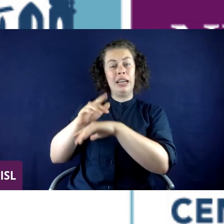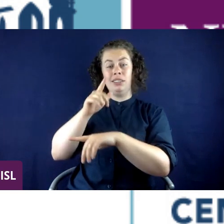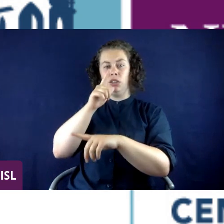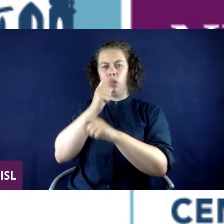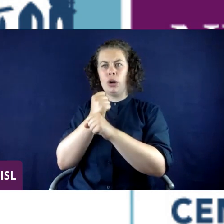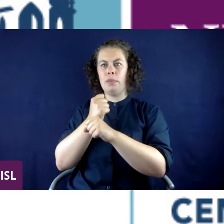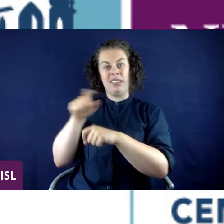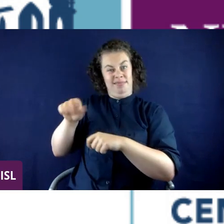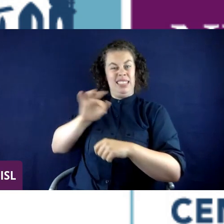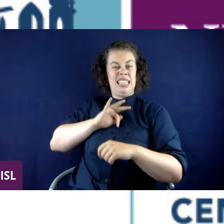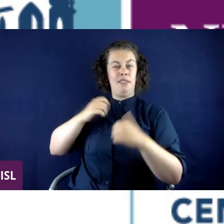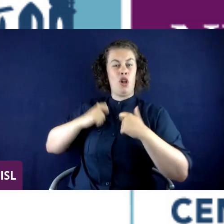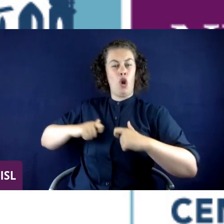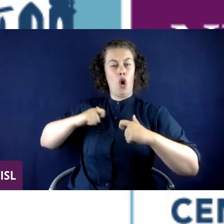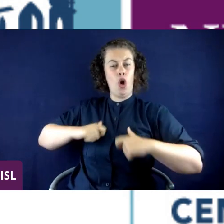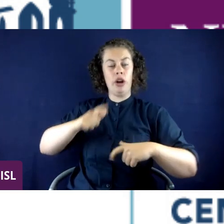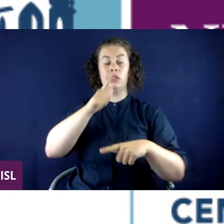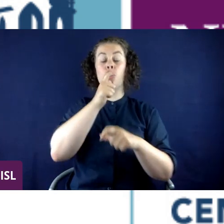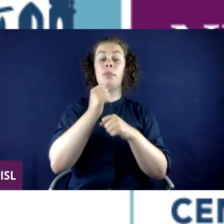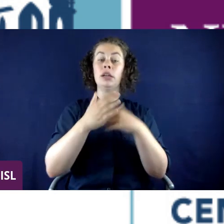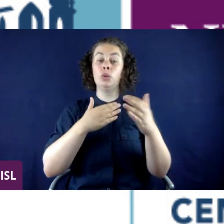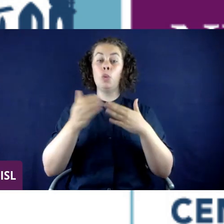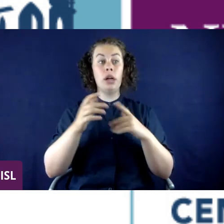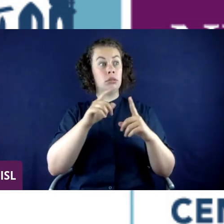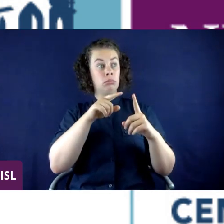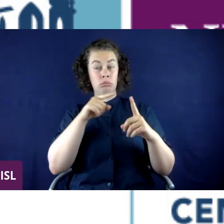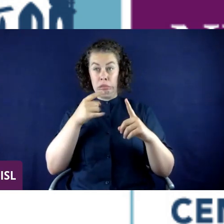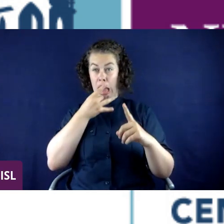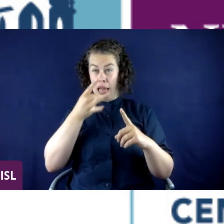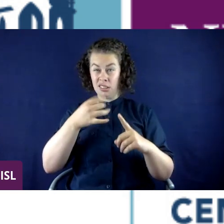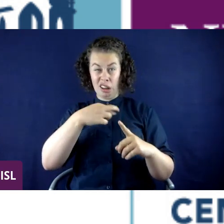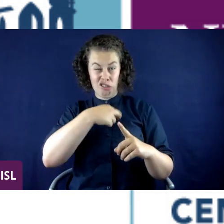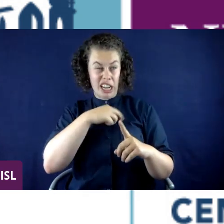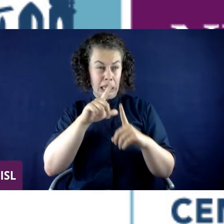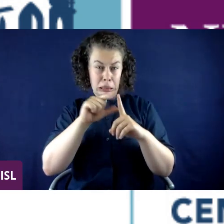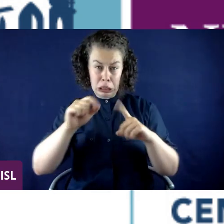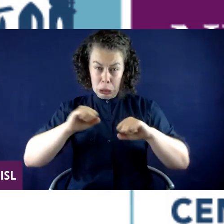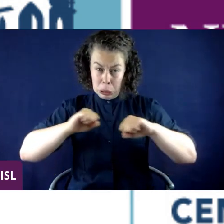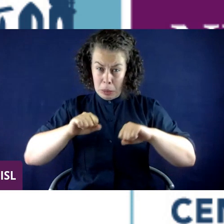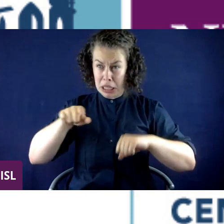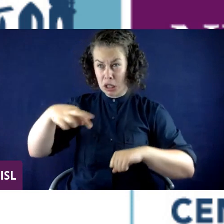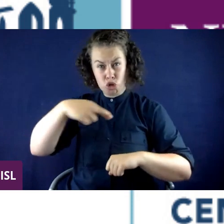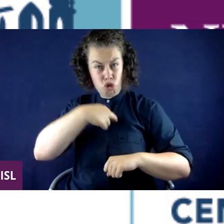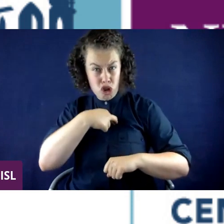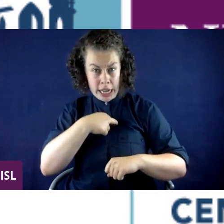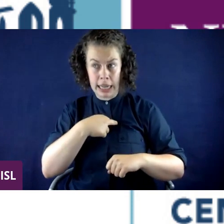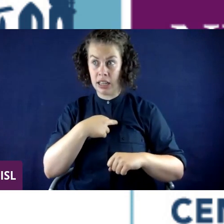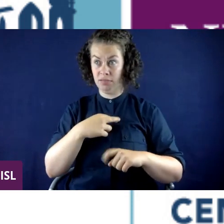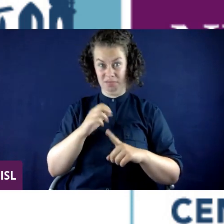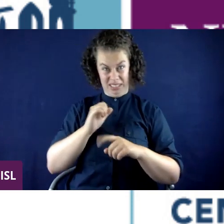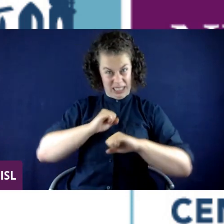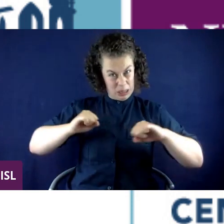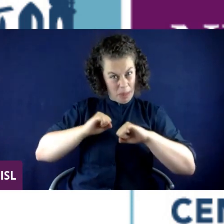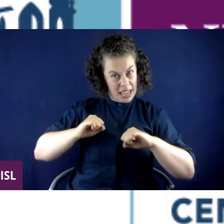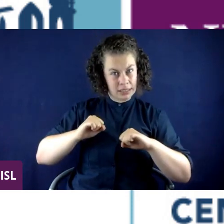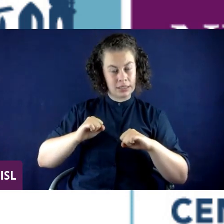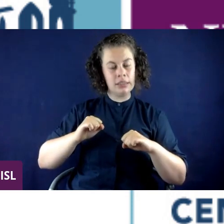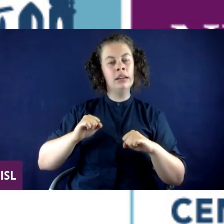case around of digital space was a space in and of itself, we recognising that around culture has been